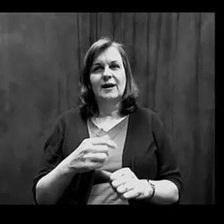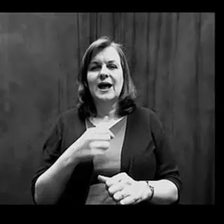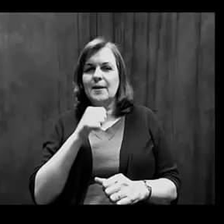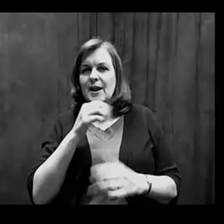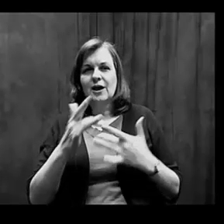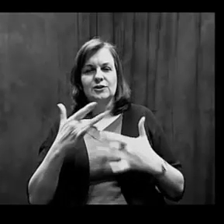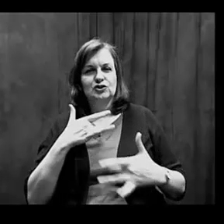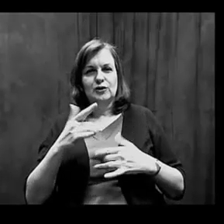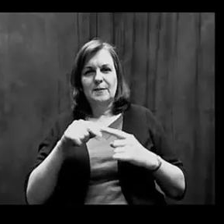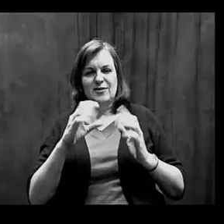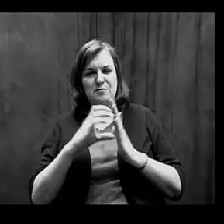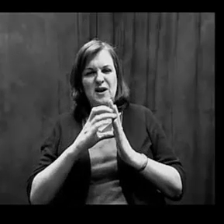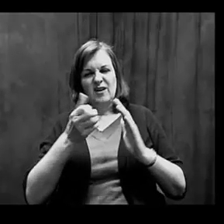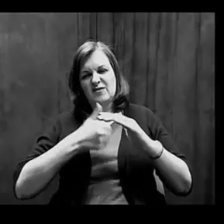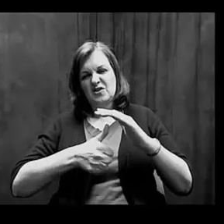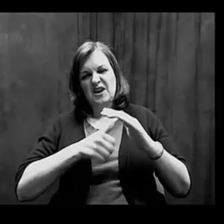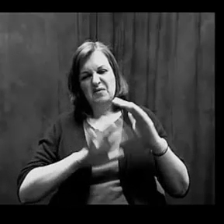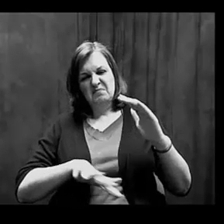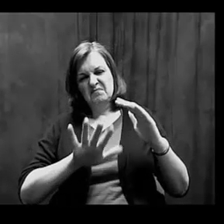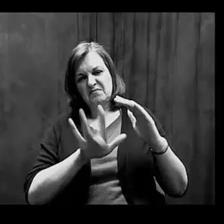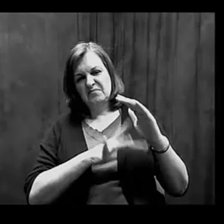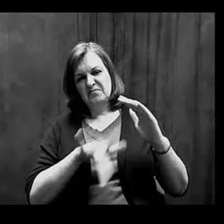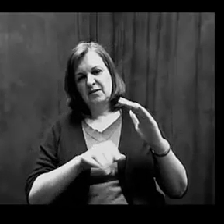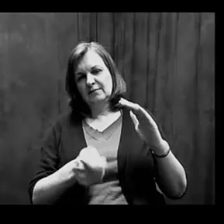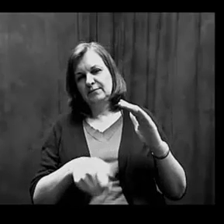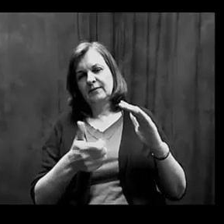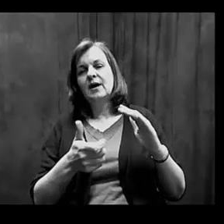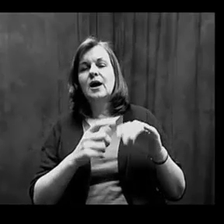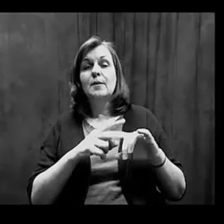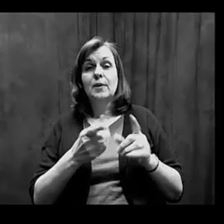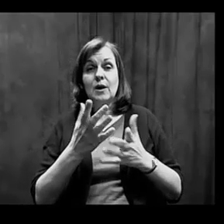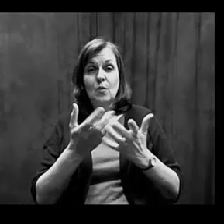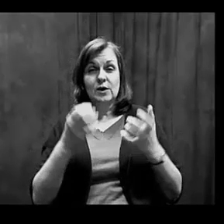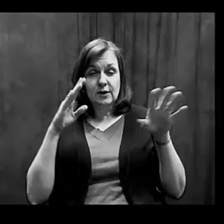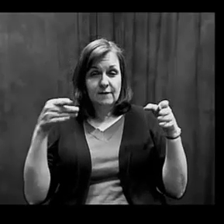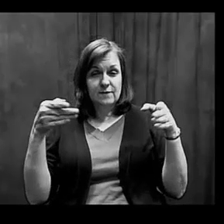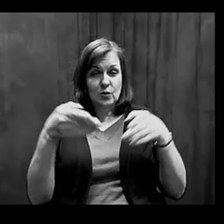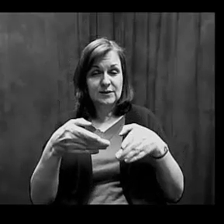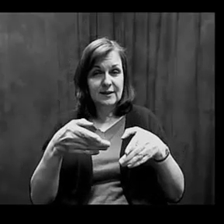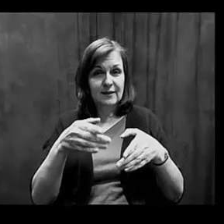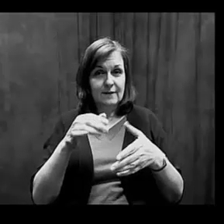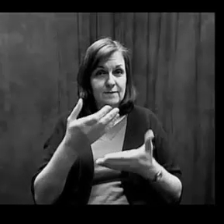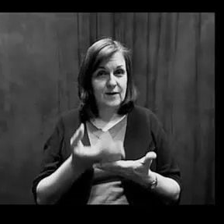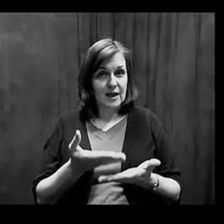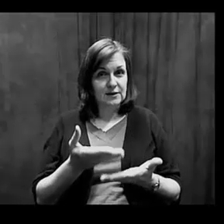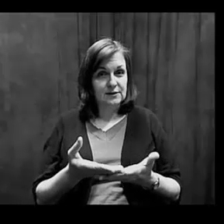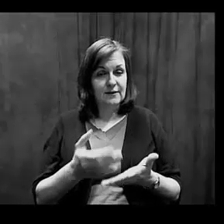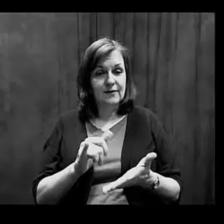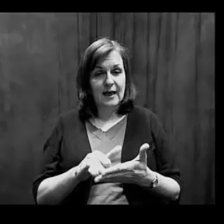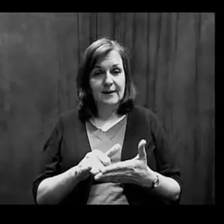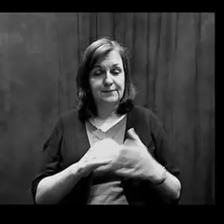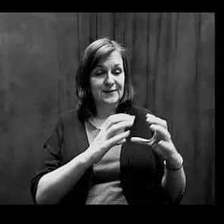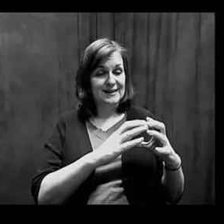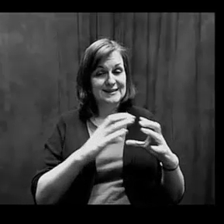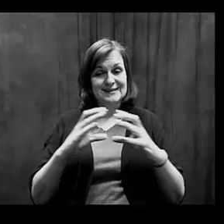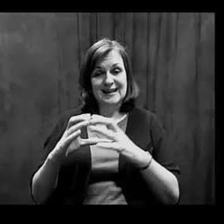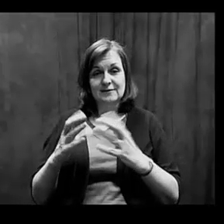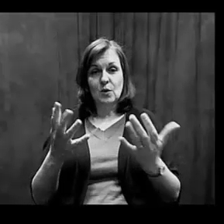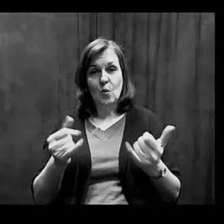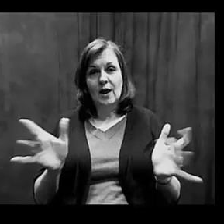I'm less concerned about all of this [what I cross out] What I want you to focus on is that cells